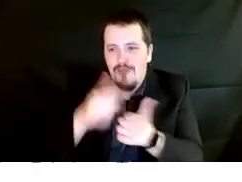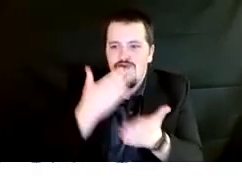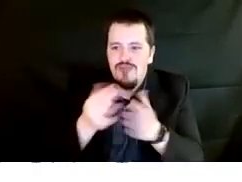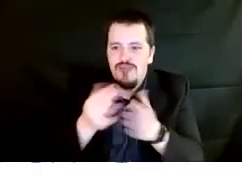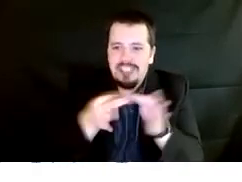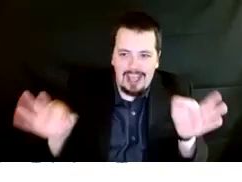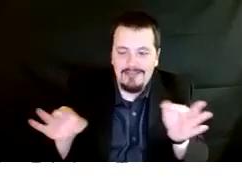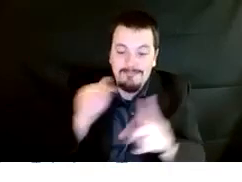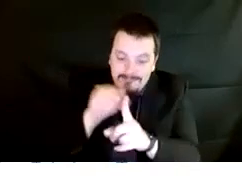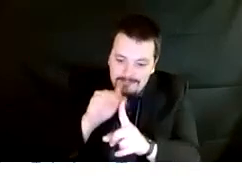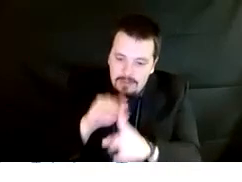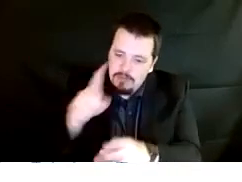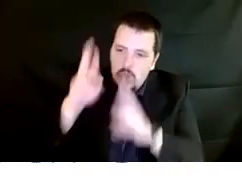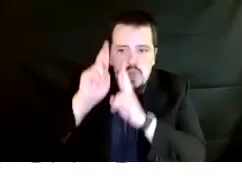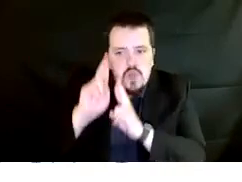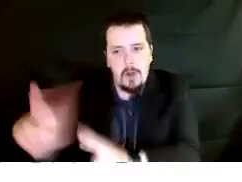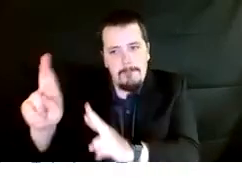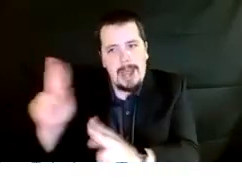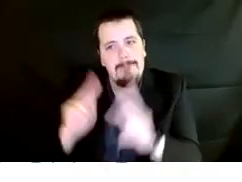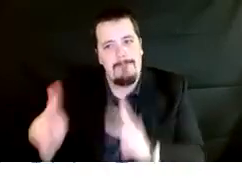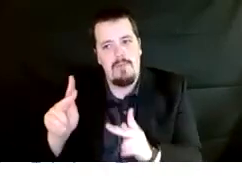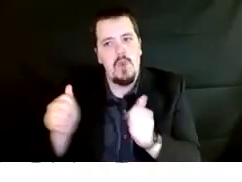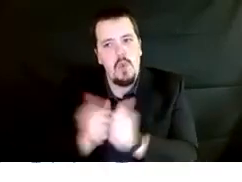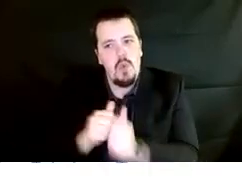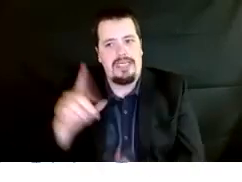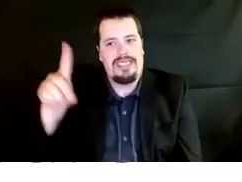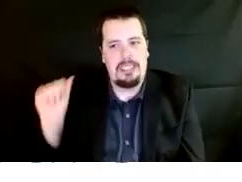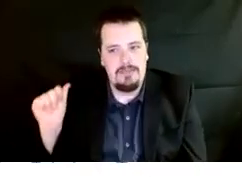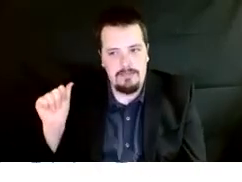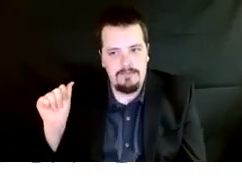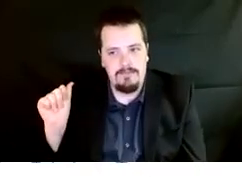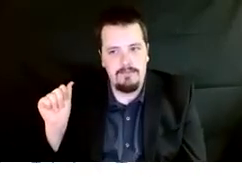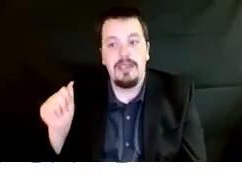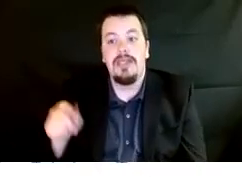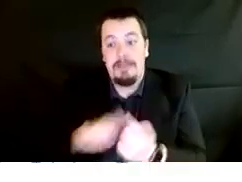to be respectful of of people with disabilities and the specific things that we were asking for